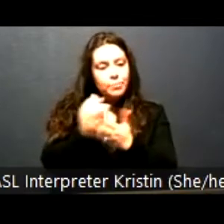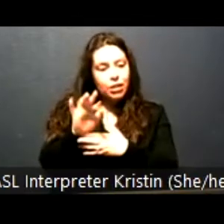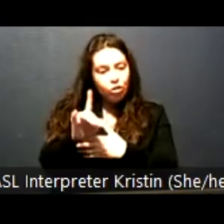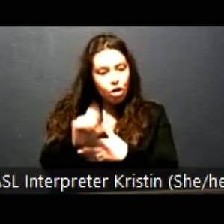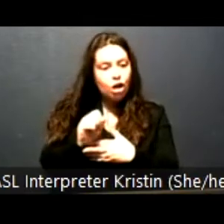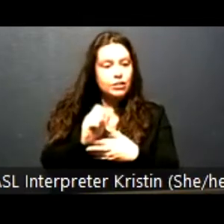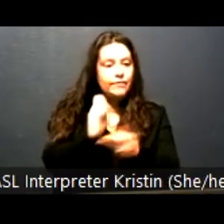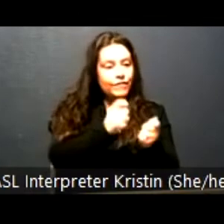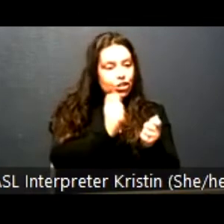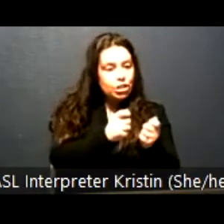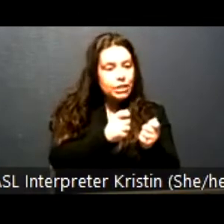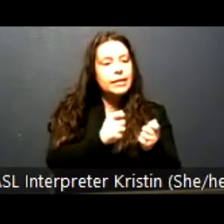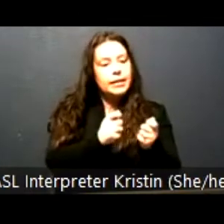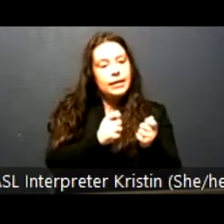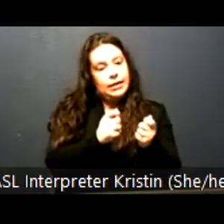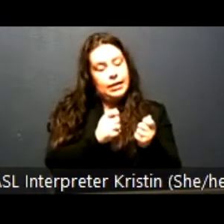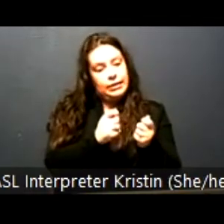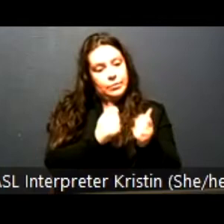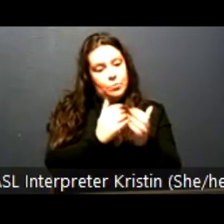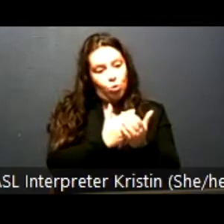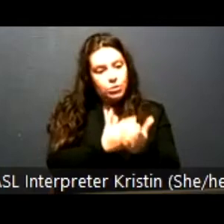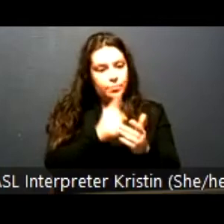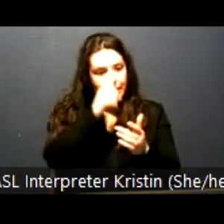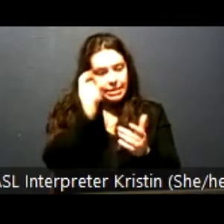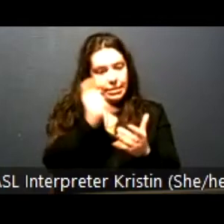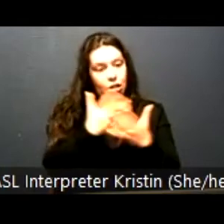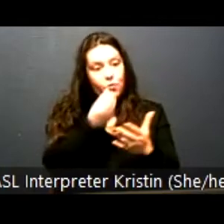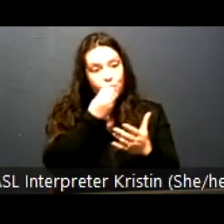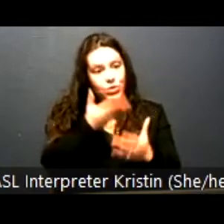have a lot of fish near them, but unfortunately that means that there's also oil. So oil spills,